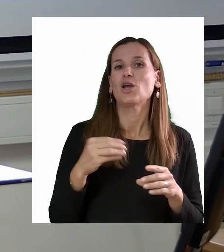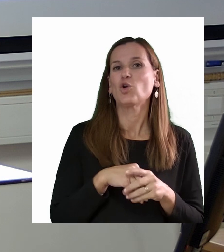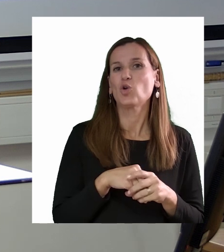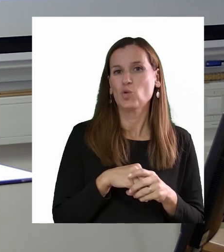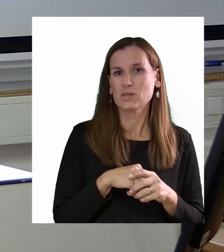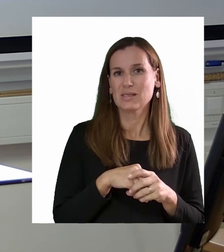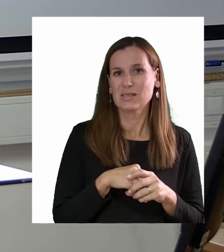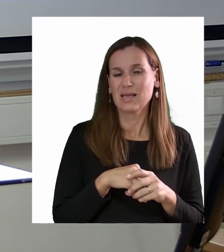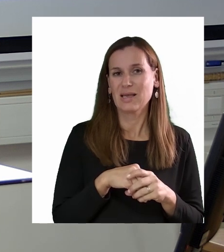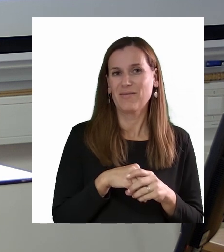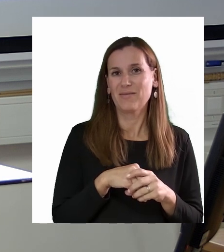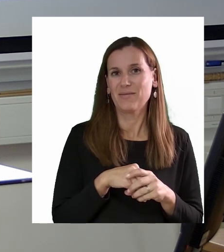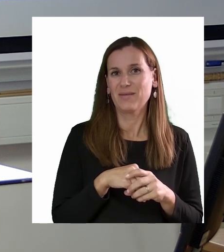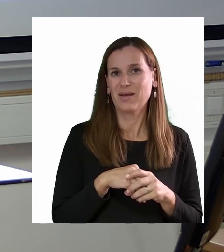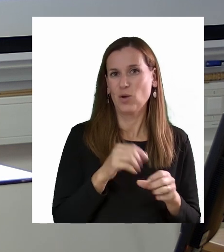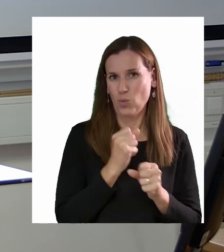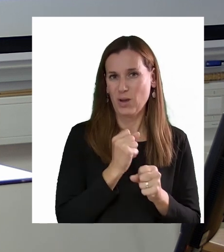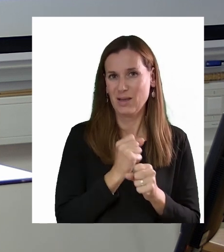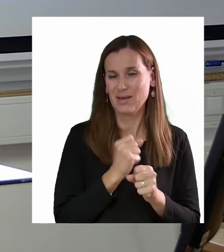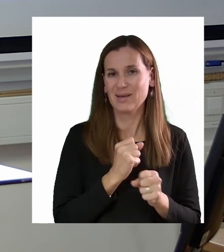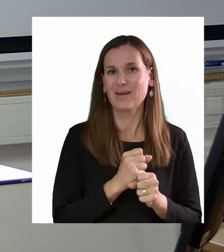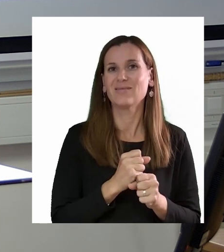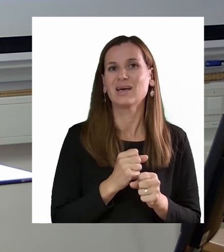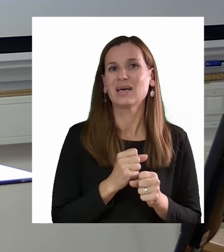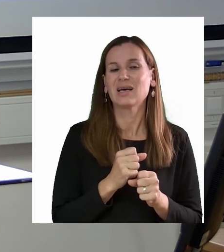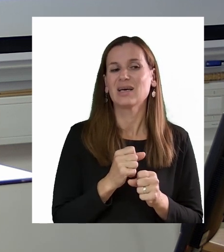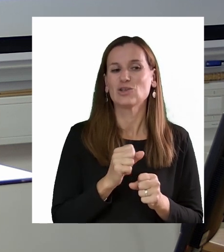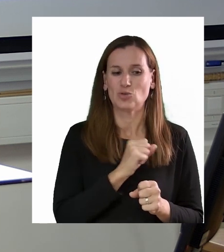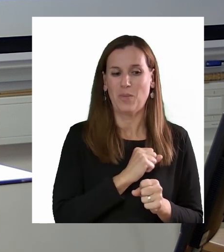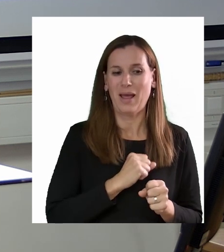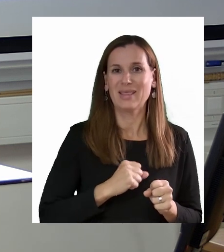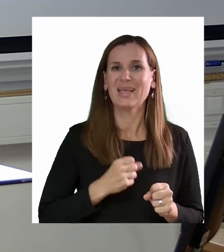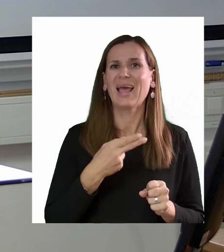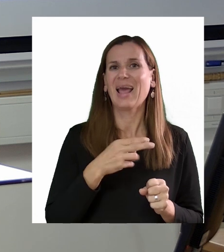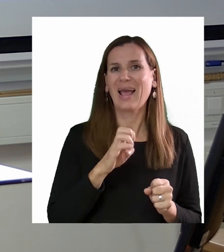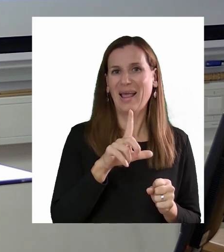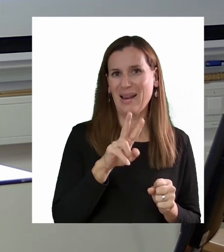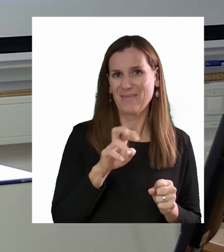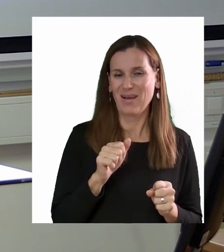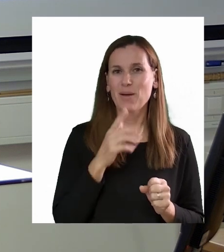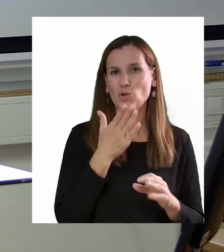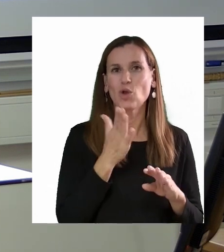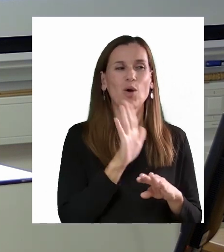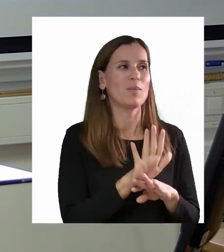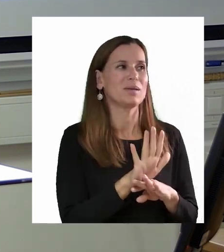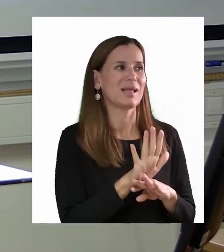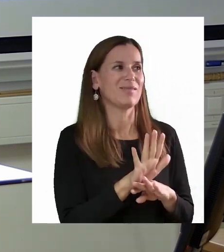Hueluva presenting as their good practises and will be presented by Isabel. So please.